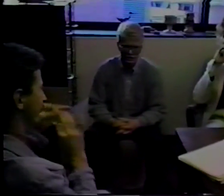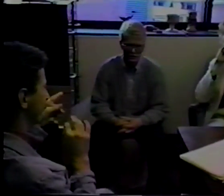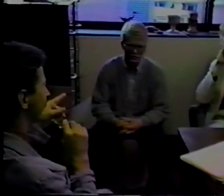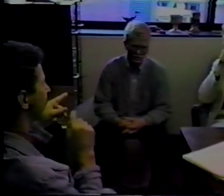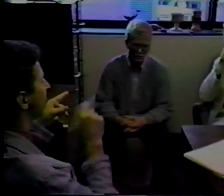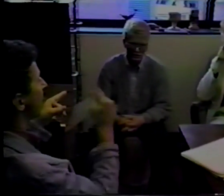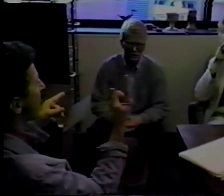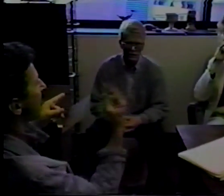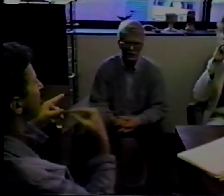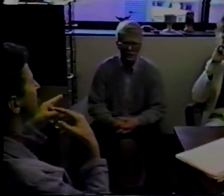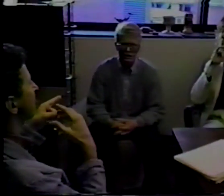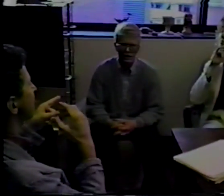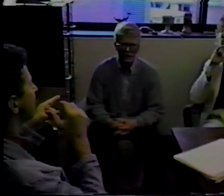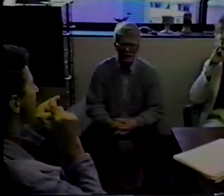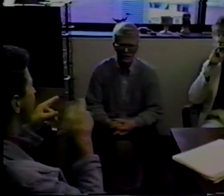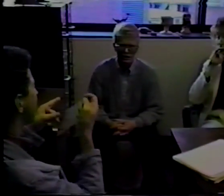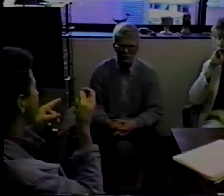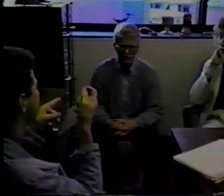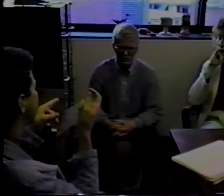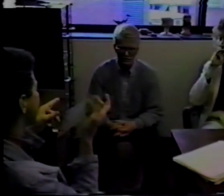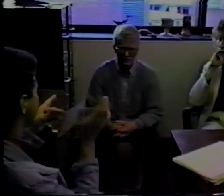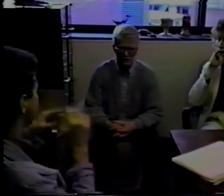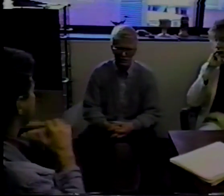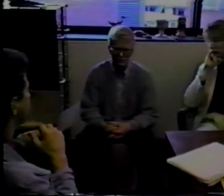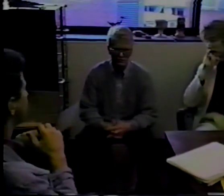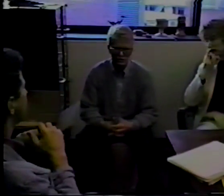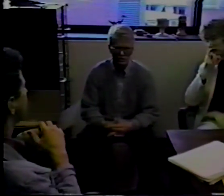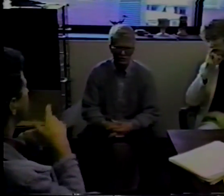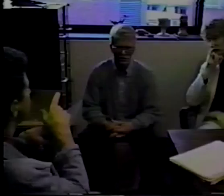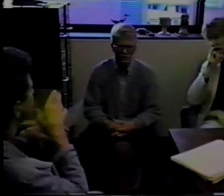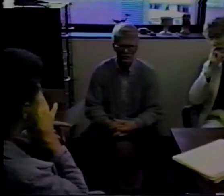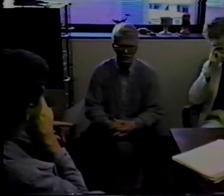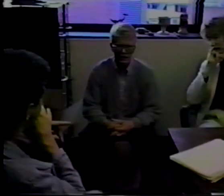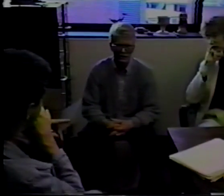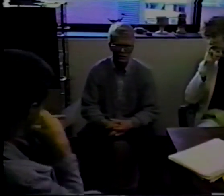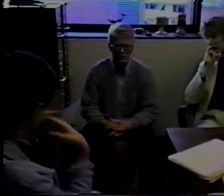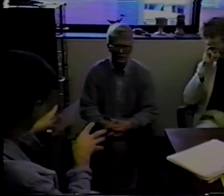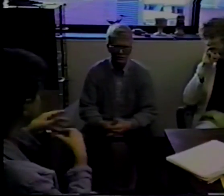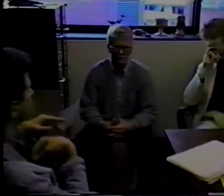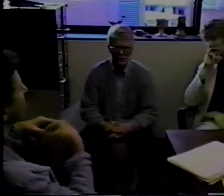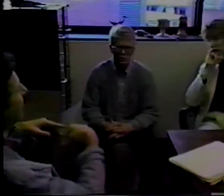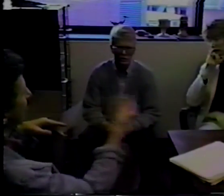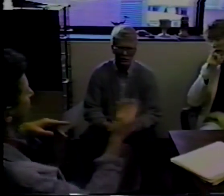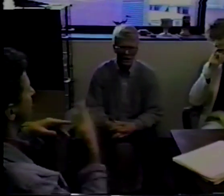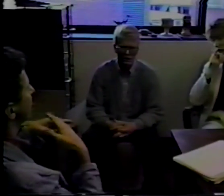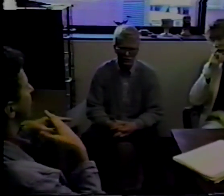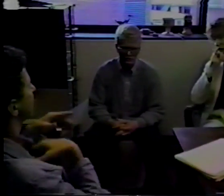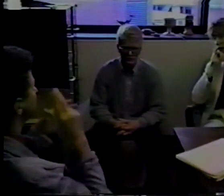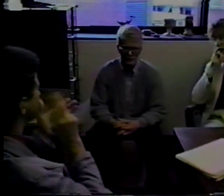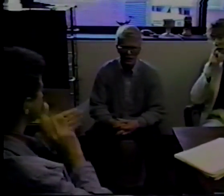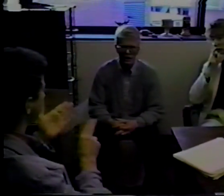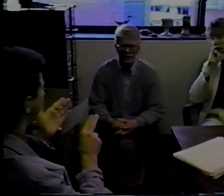who is telling their story and the other person, just, you know, had minimal interaction.